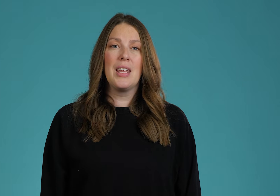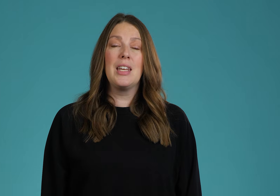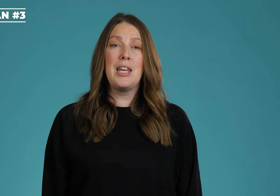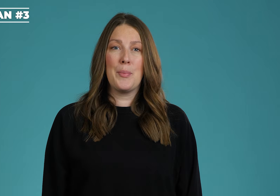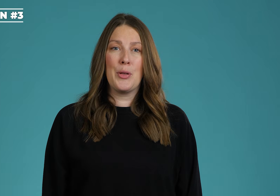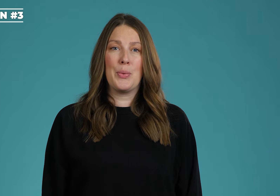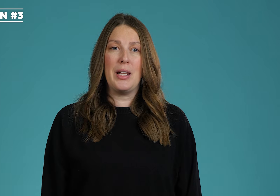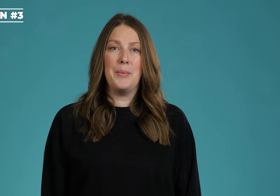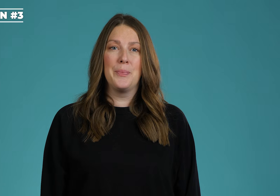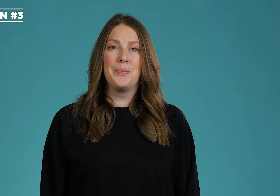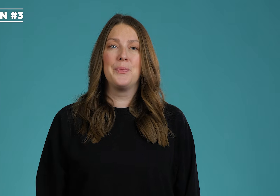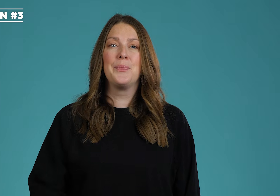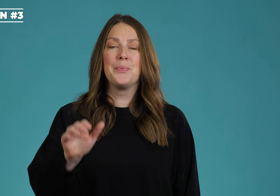Number three.